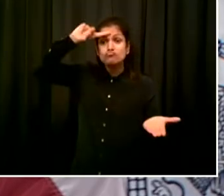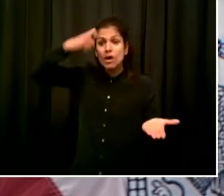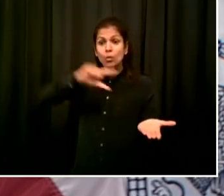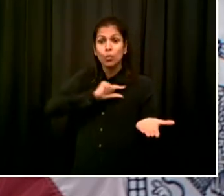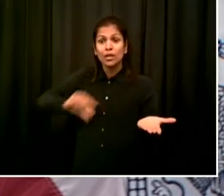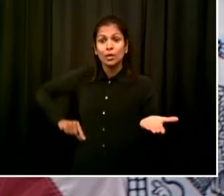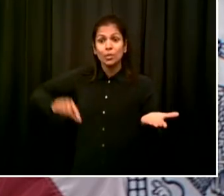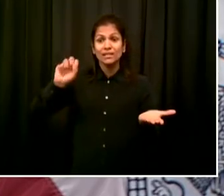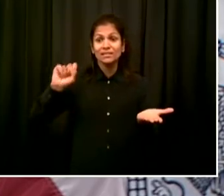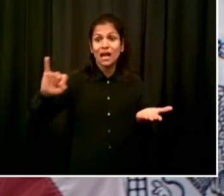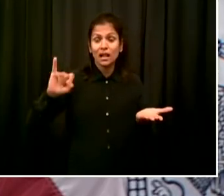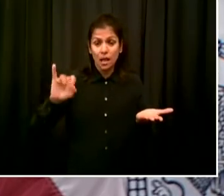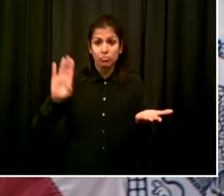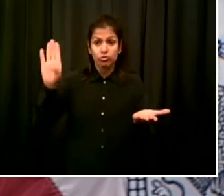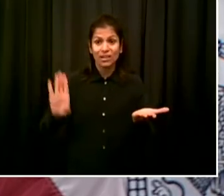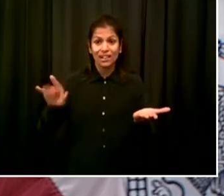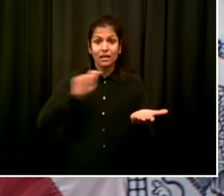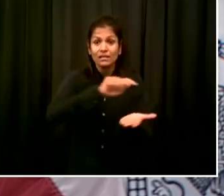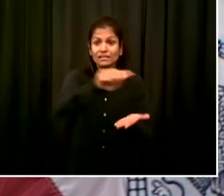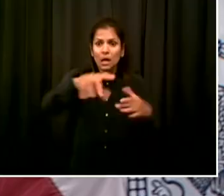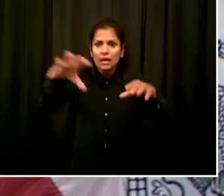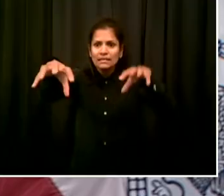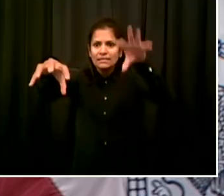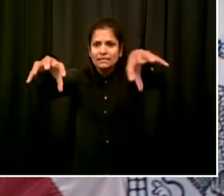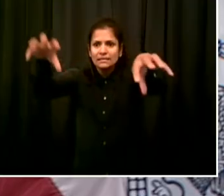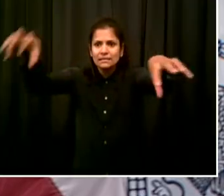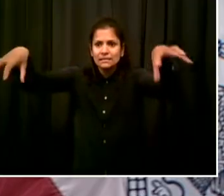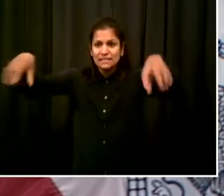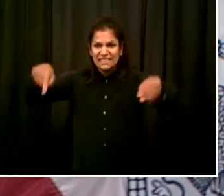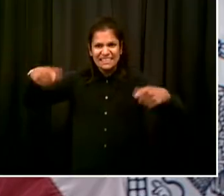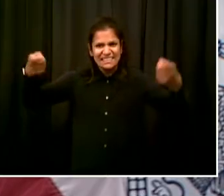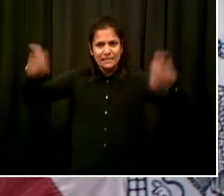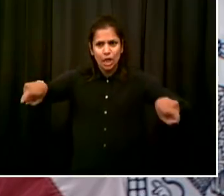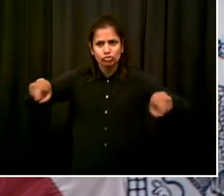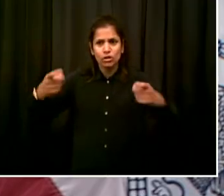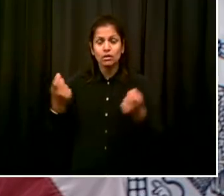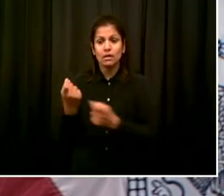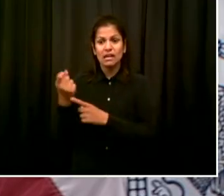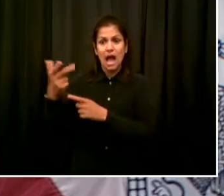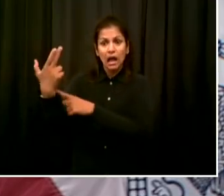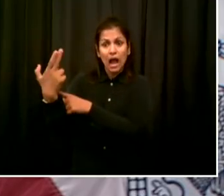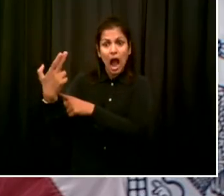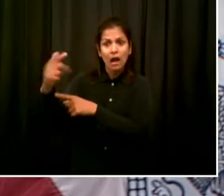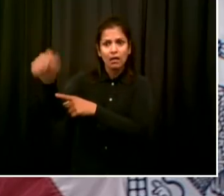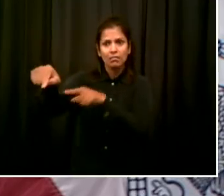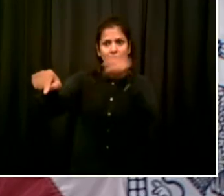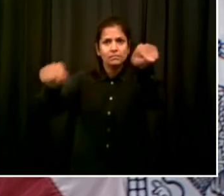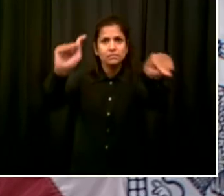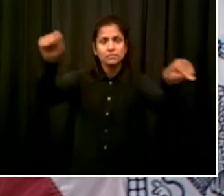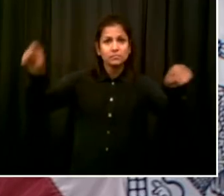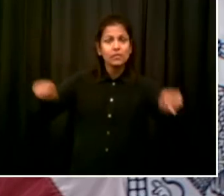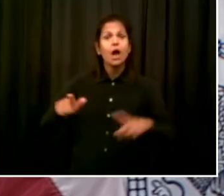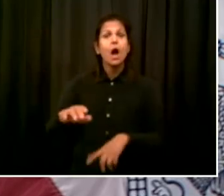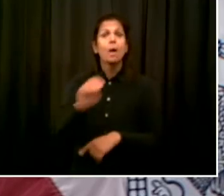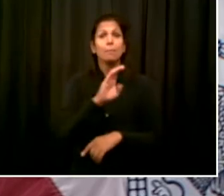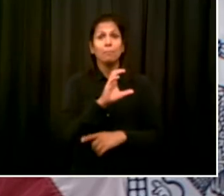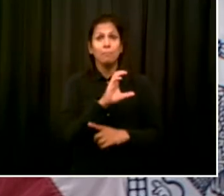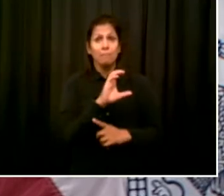MORE AND MORE OICFFERS OUT TO THE REDEPLOYMENT AND THAT IS BEEN HAPPENING OVER